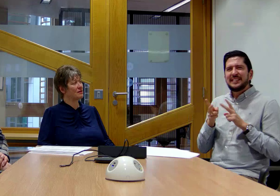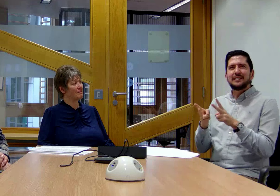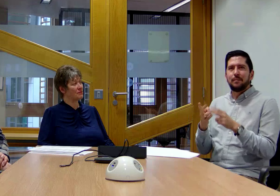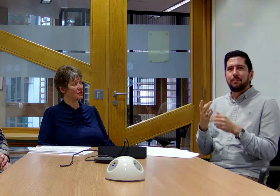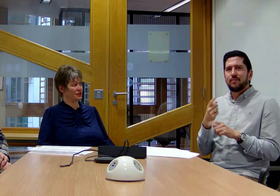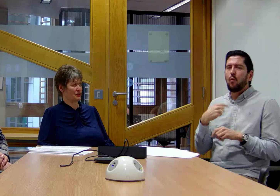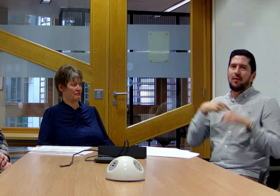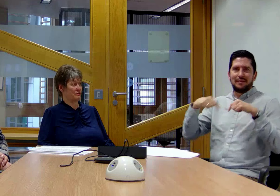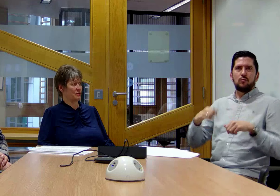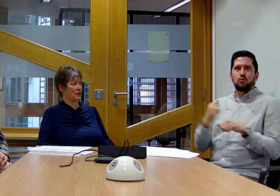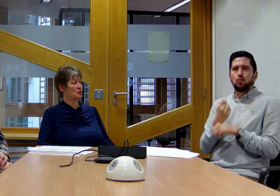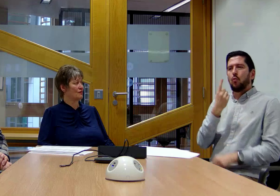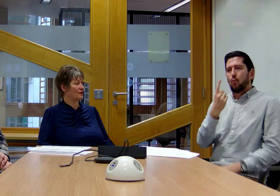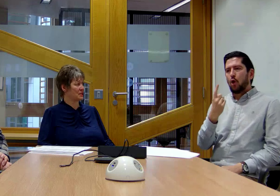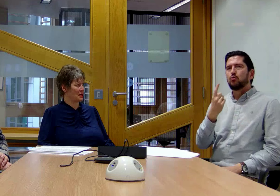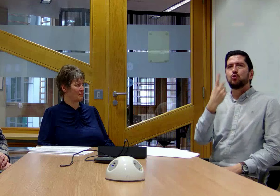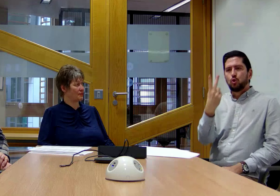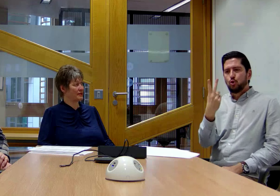right across the board.